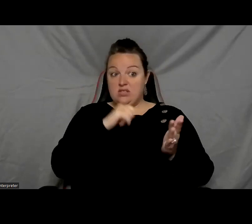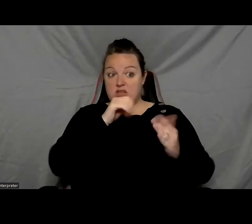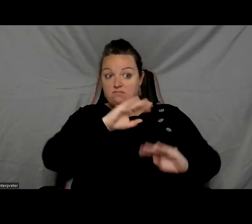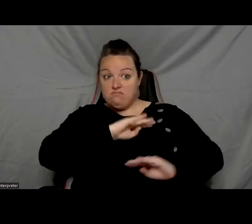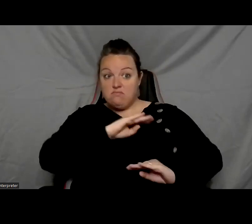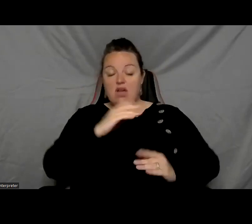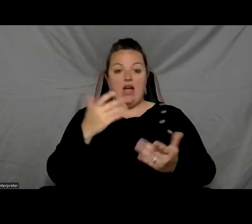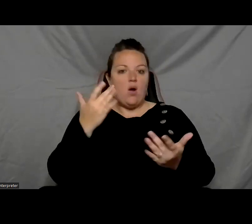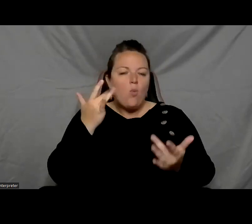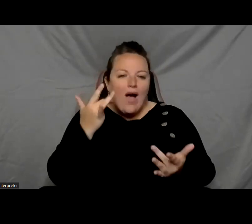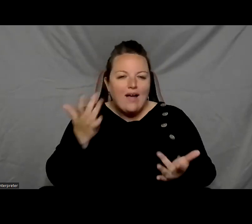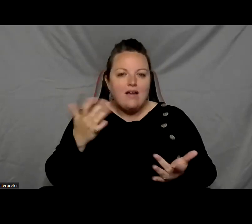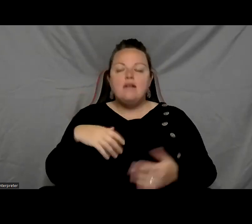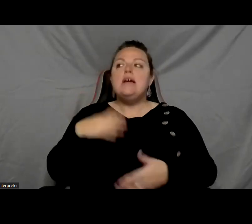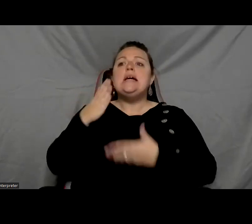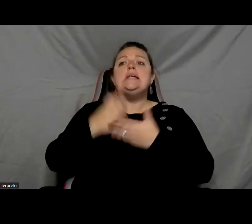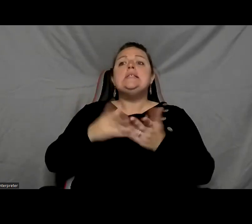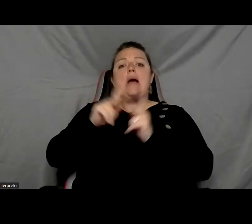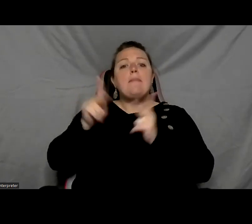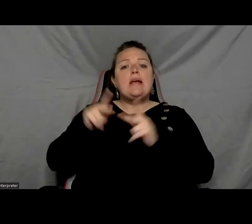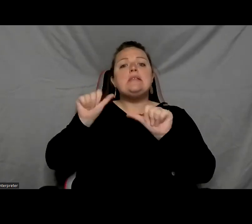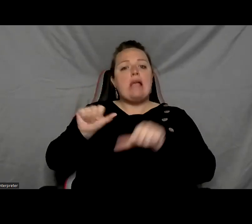the work, but they don't take insurance. They say we will do this but you have to pay us